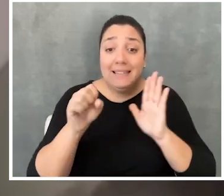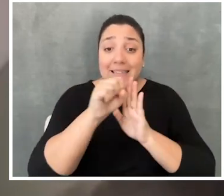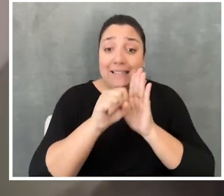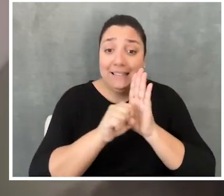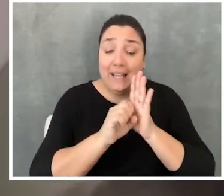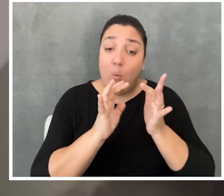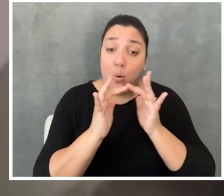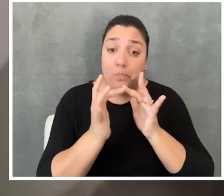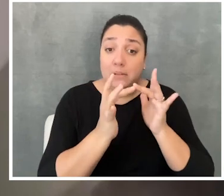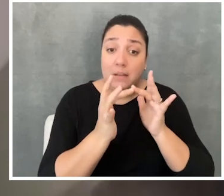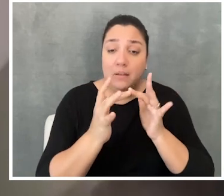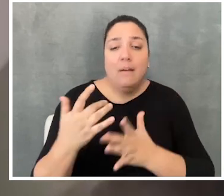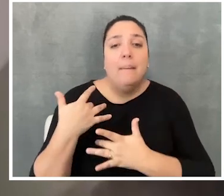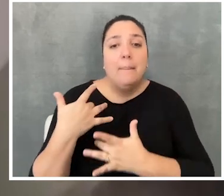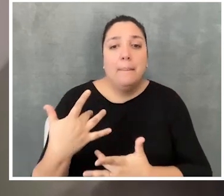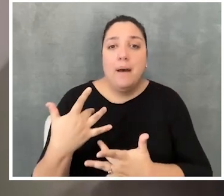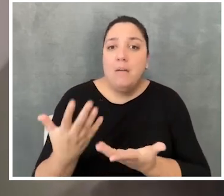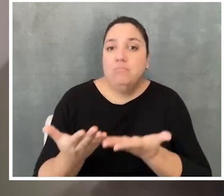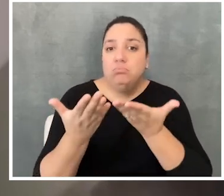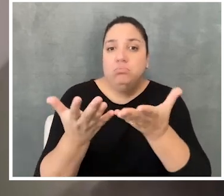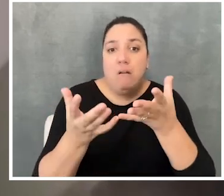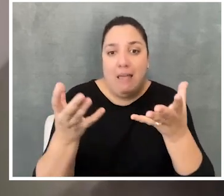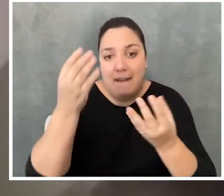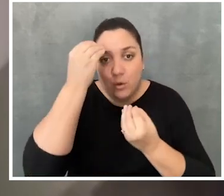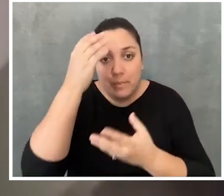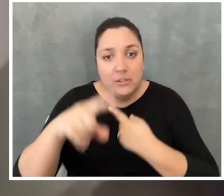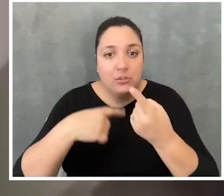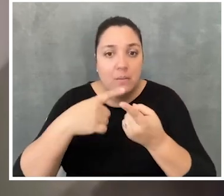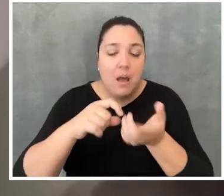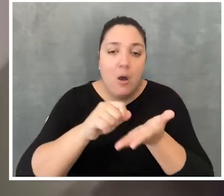that provide crucial information on abortion care,